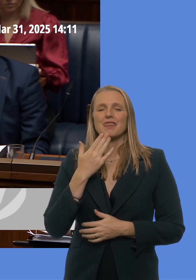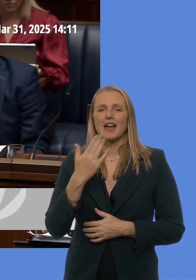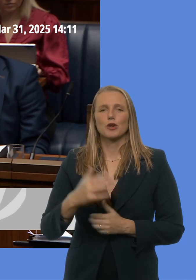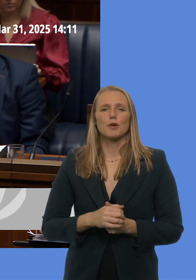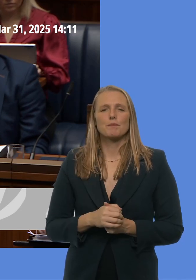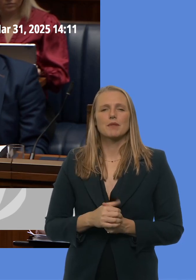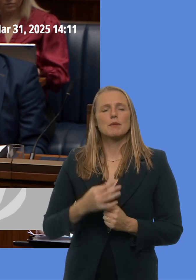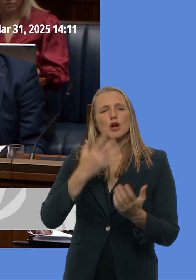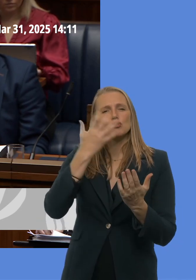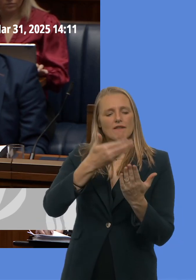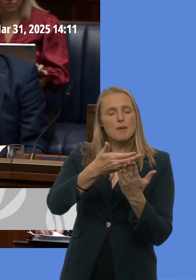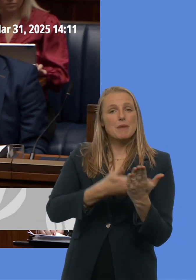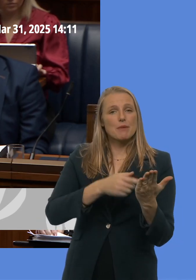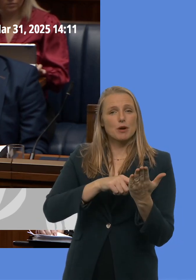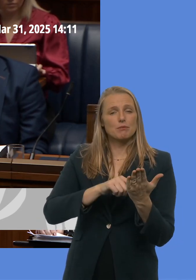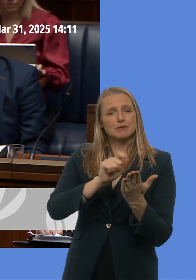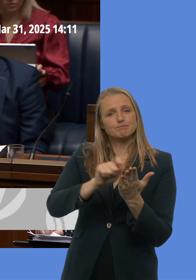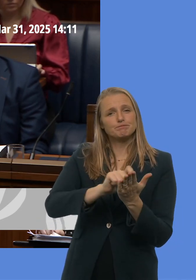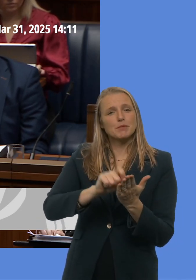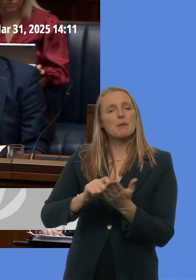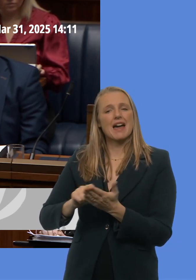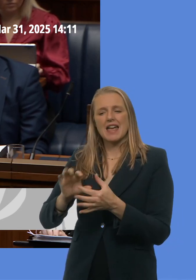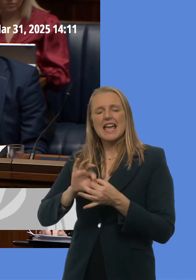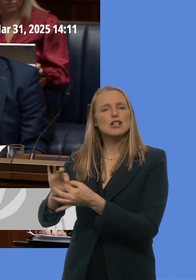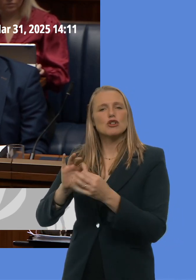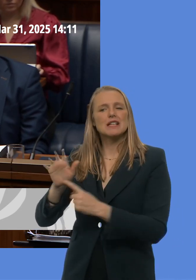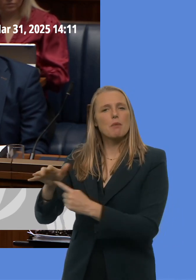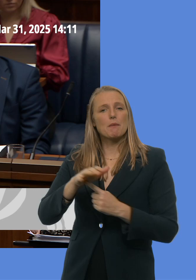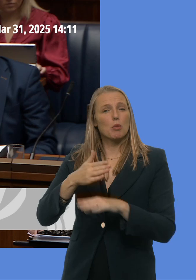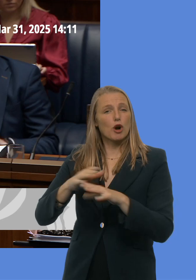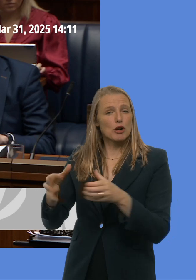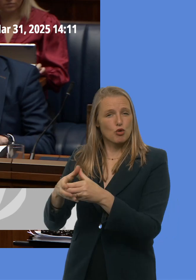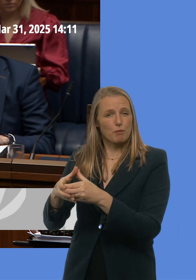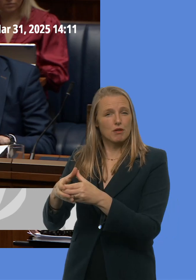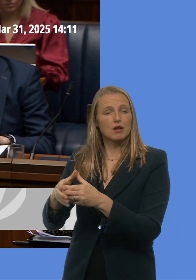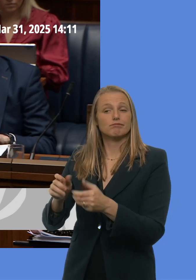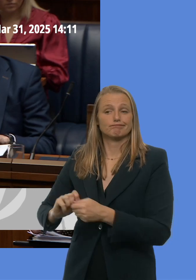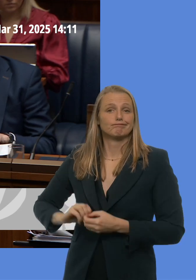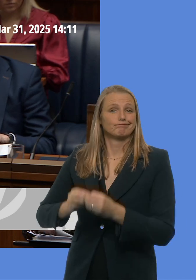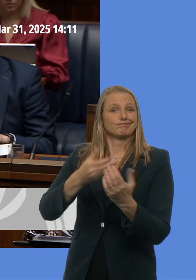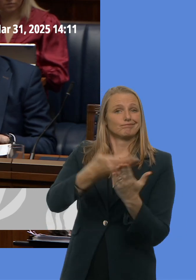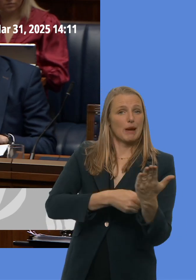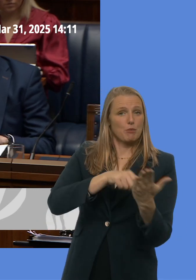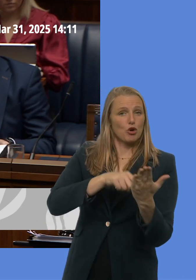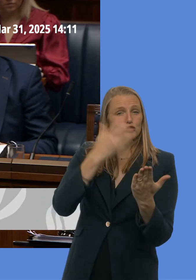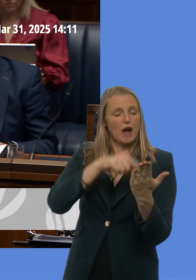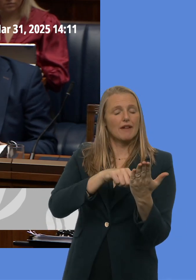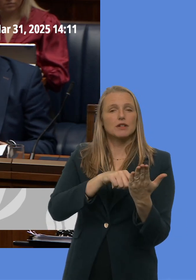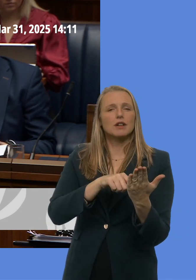Departmental Working Group in early 2022, which set out an initial assessment of options for consideration and as a precursor to more detailed analysis